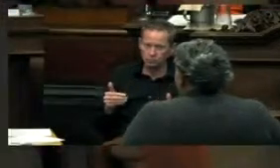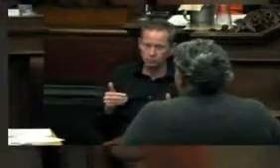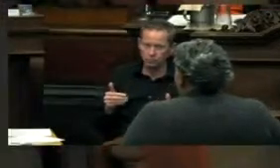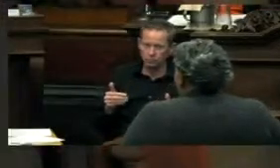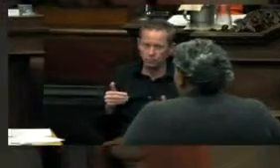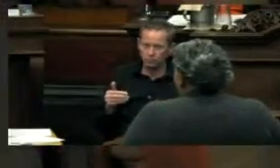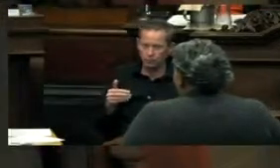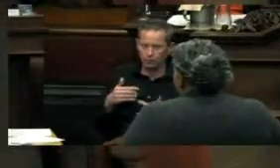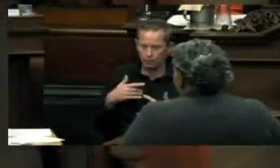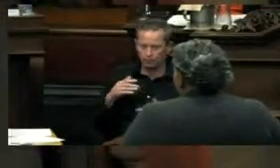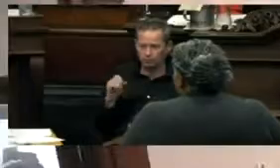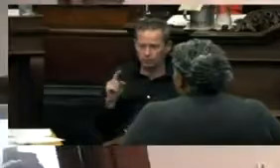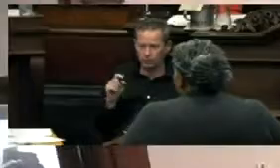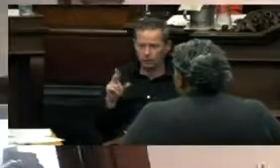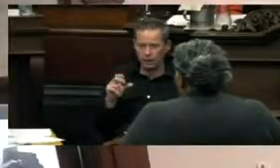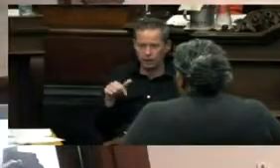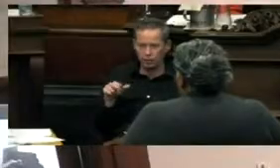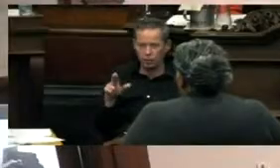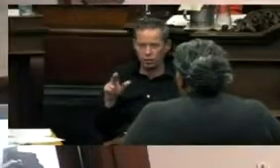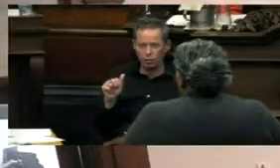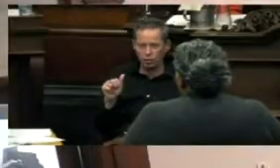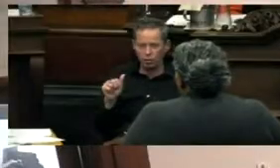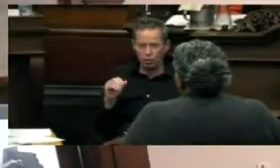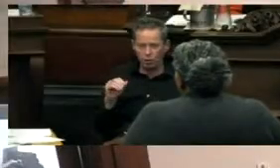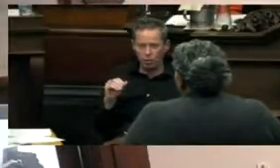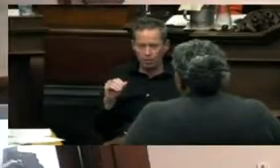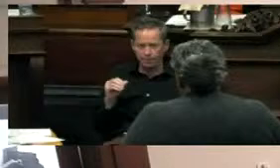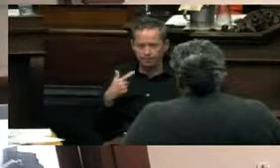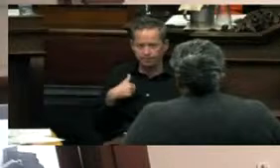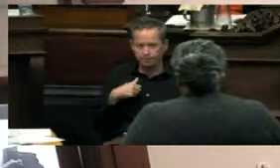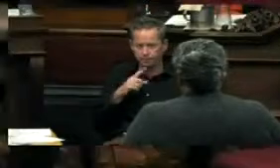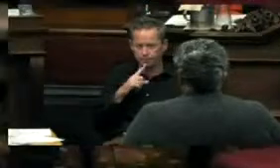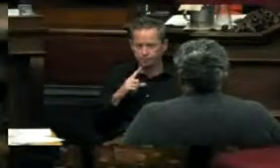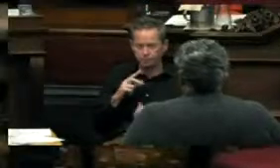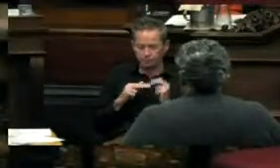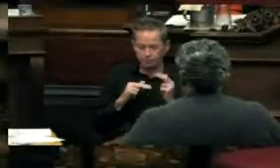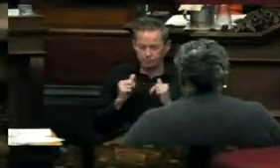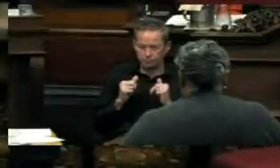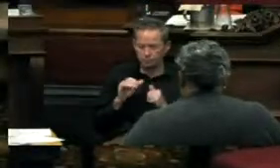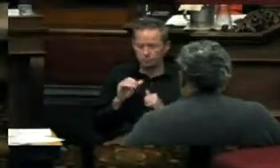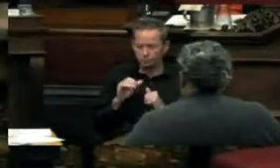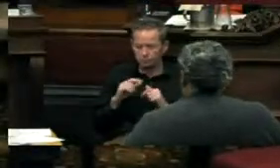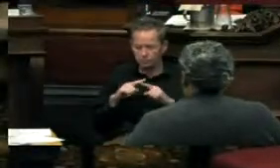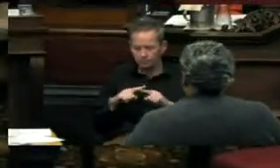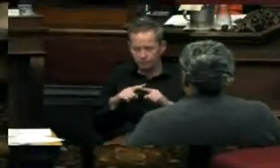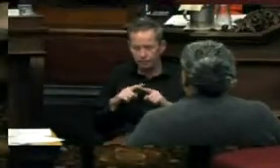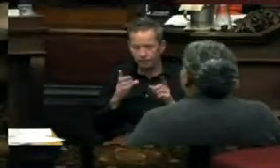six months, we move forward as